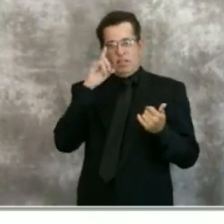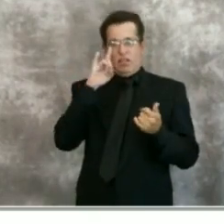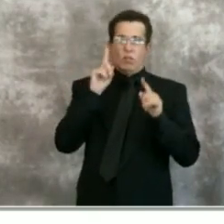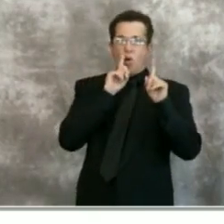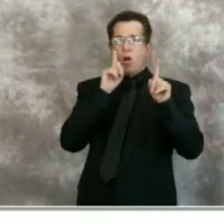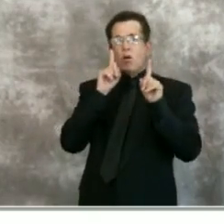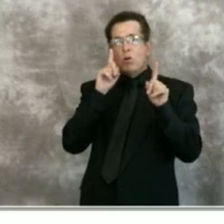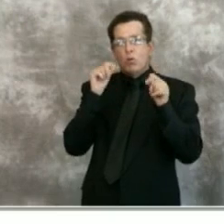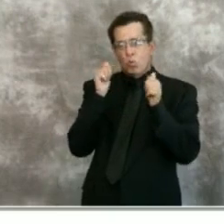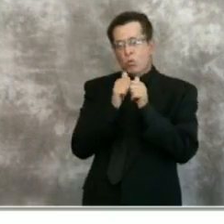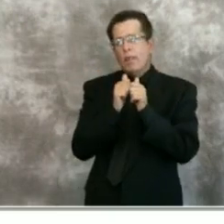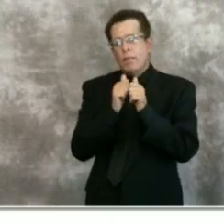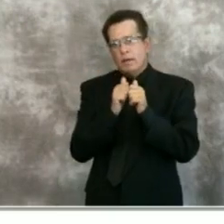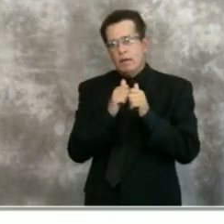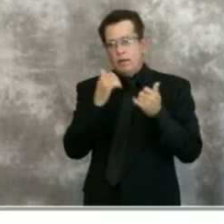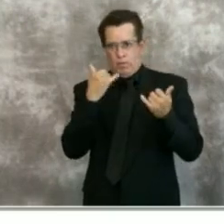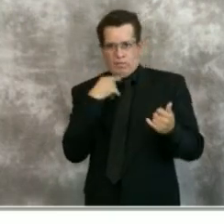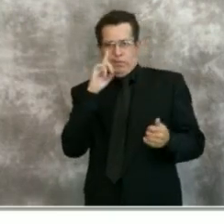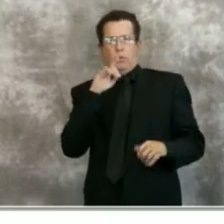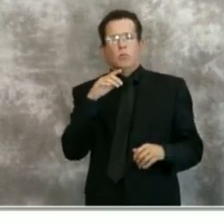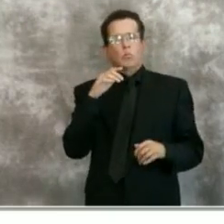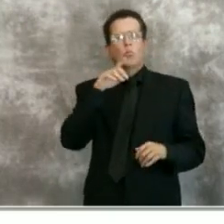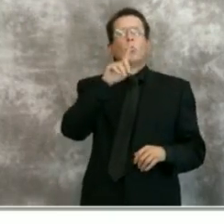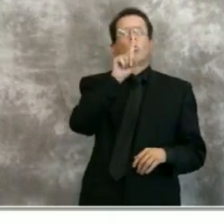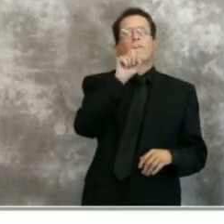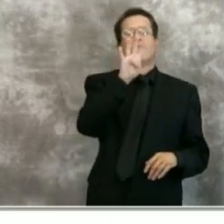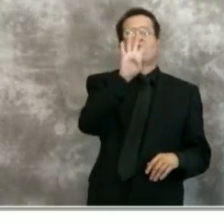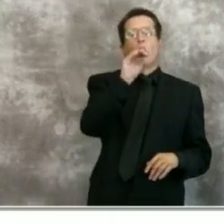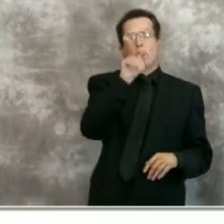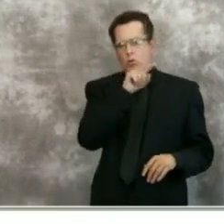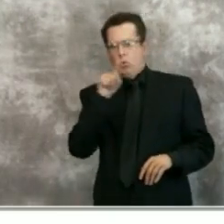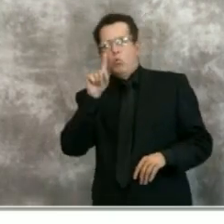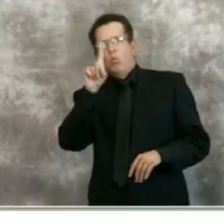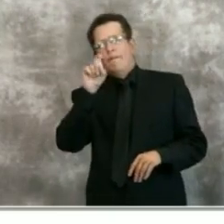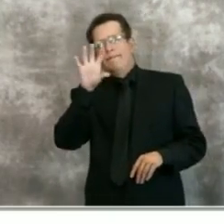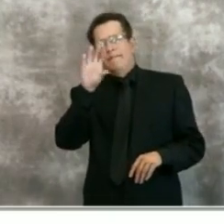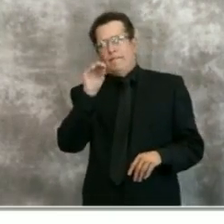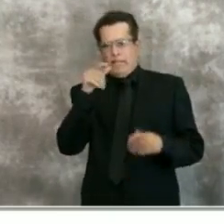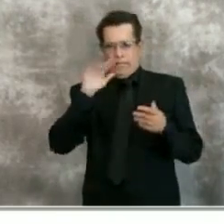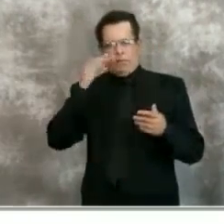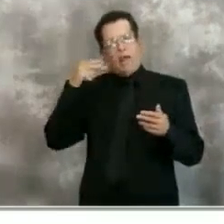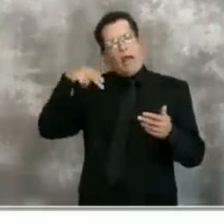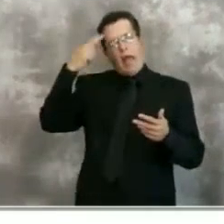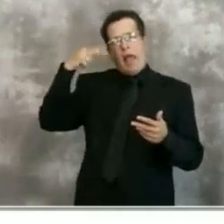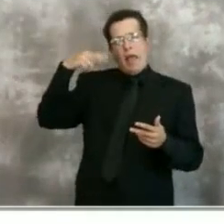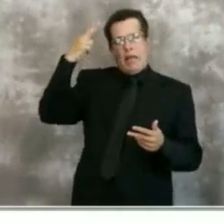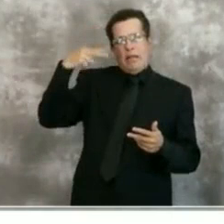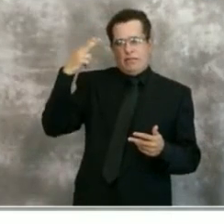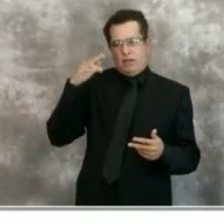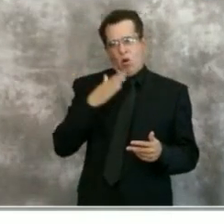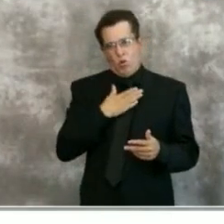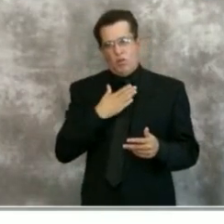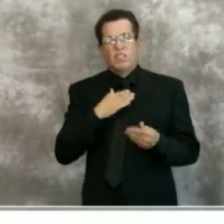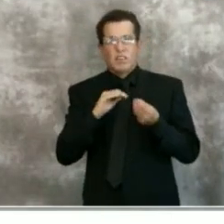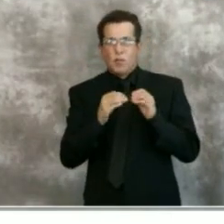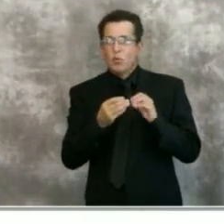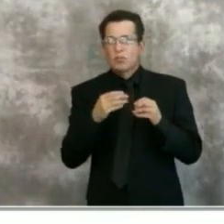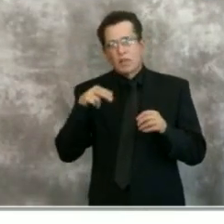IS THE METRIC THAT IS PLACES ON THE STATE'S MONITORING LIST. WE HAVE BEEN LOBBYING BACK AND FORTH BETWEEN HIGH OF ONE AND THE ONE 40'S AND THE